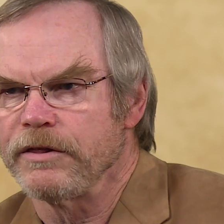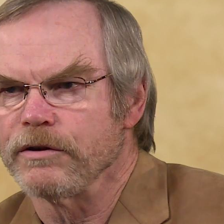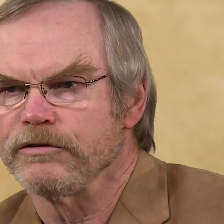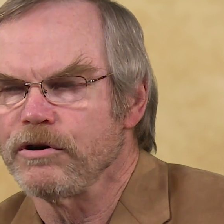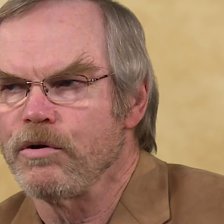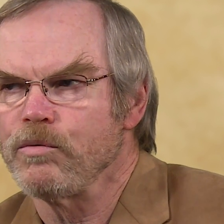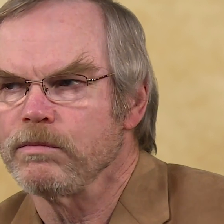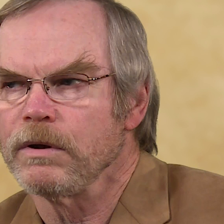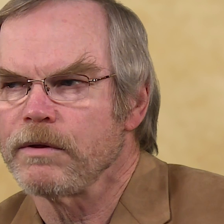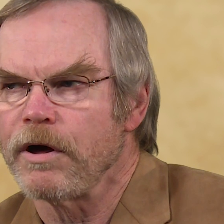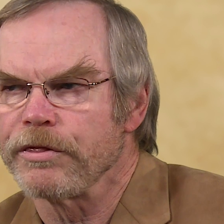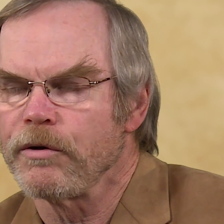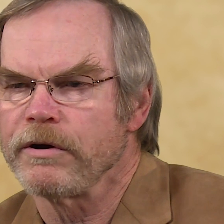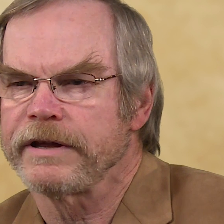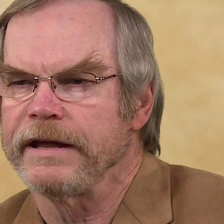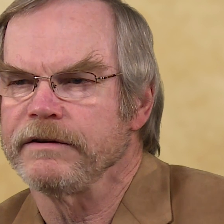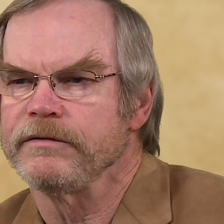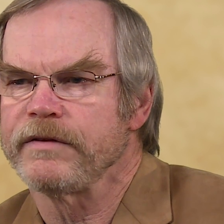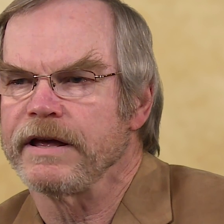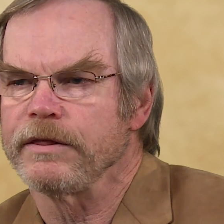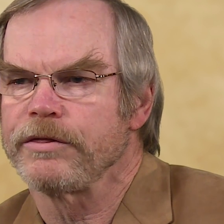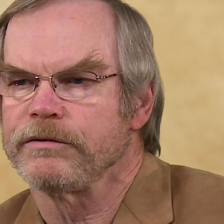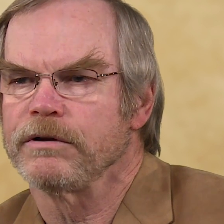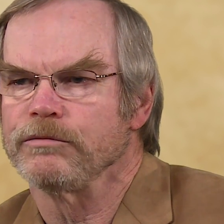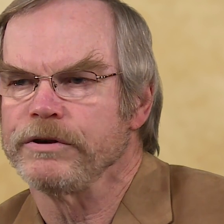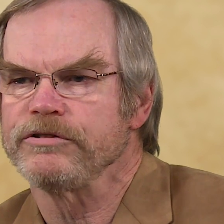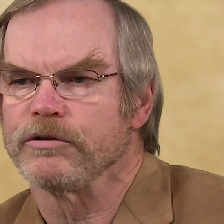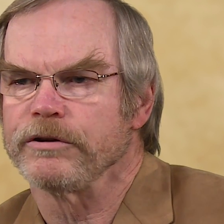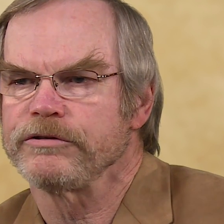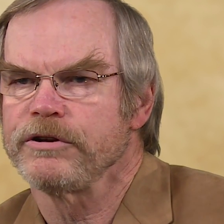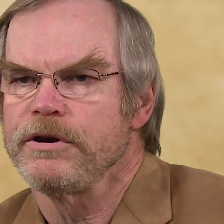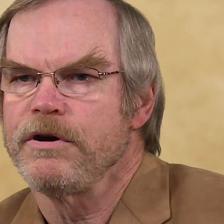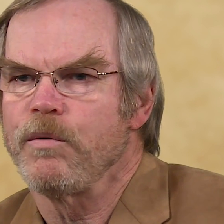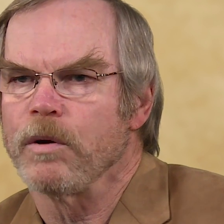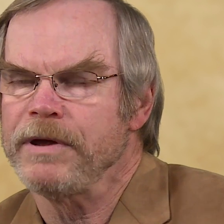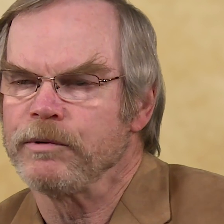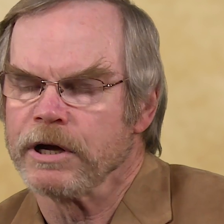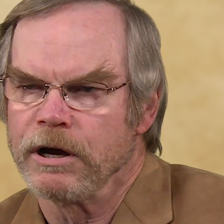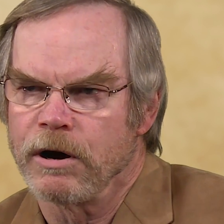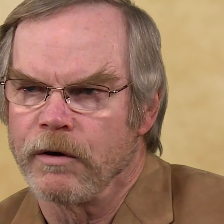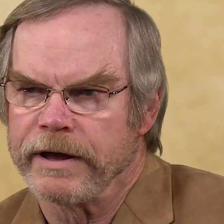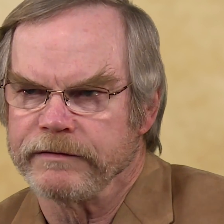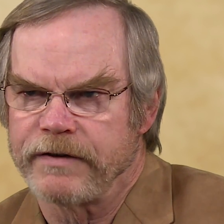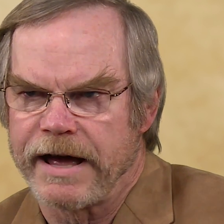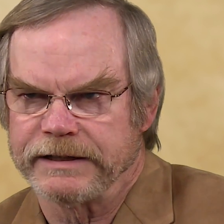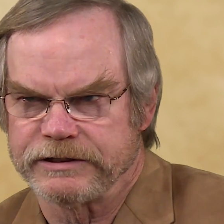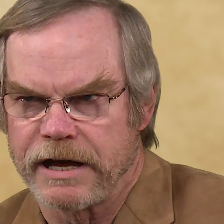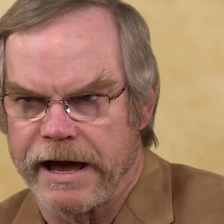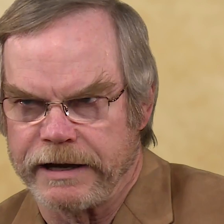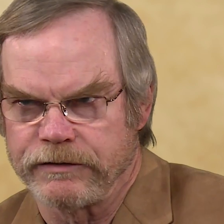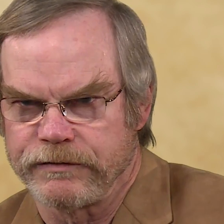there is no authoritative and thorough resource where people can go and find signs